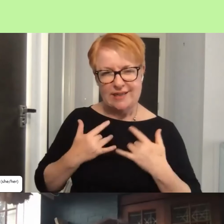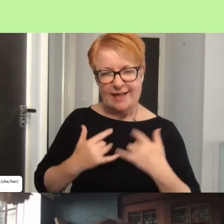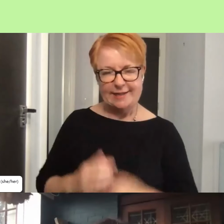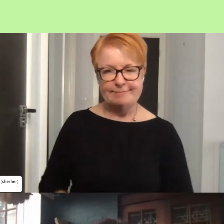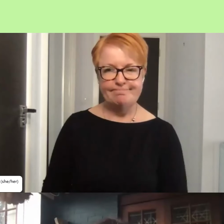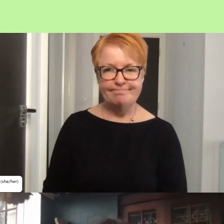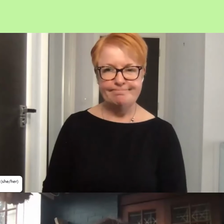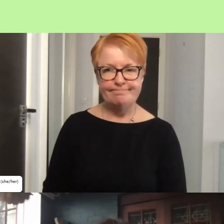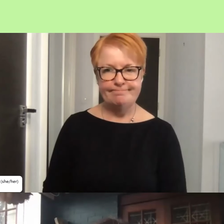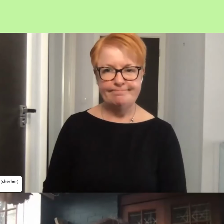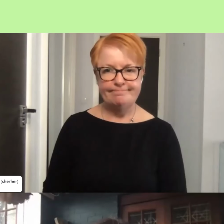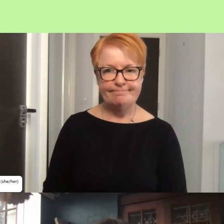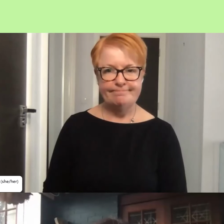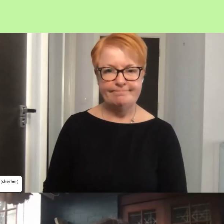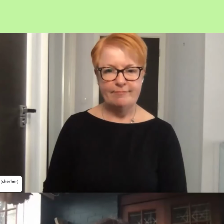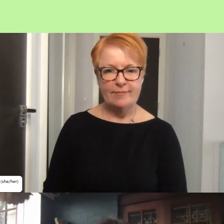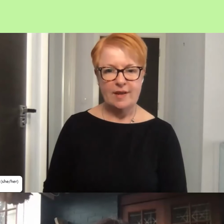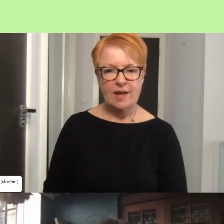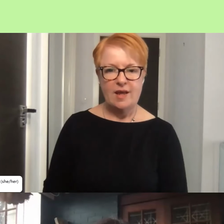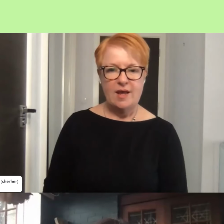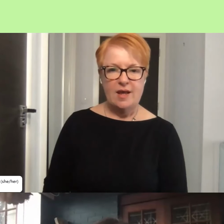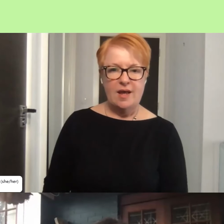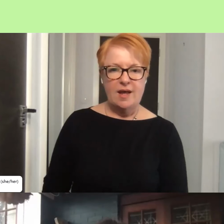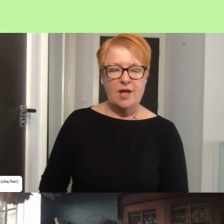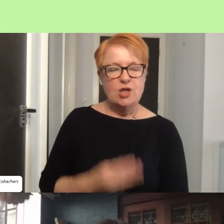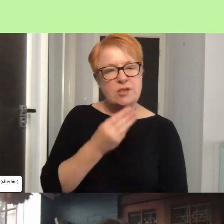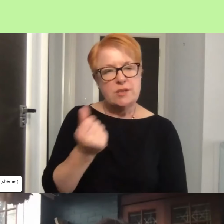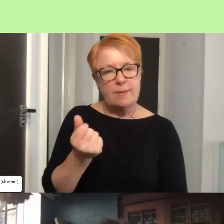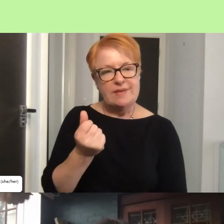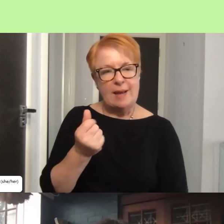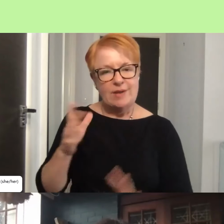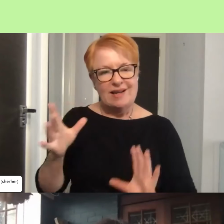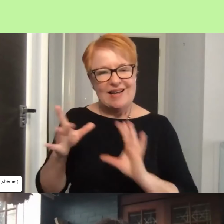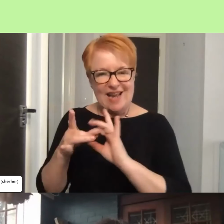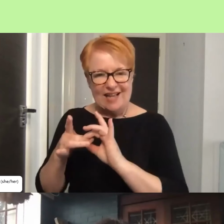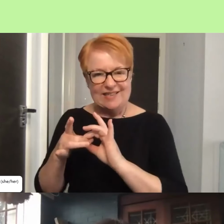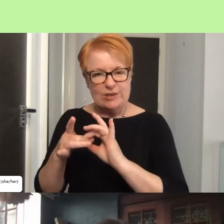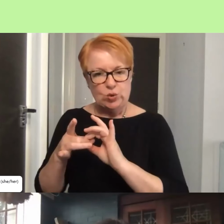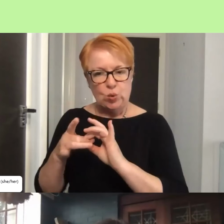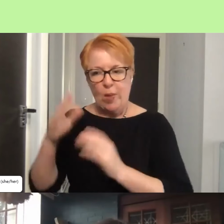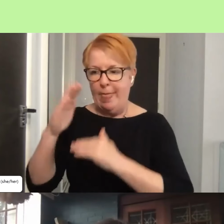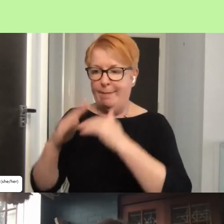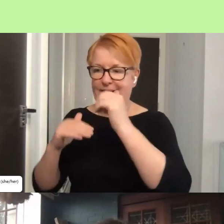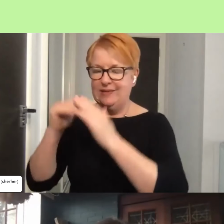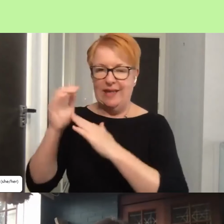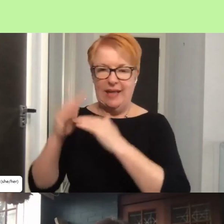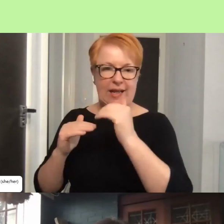it's connected to the building architecture, someone said, always has a purpose. So, you built the house for a reason.